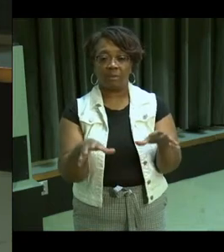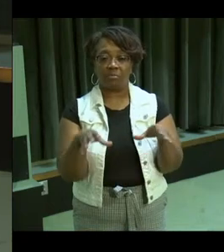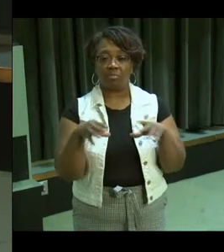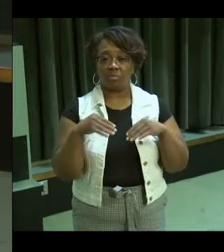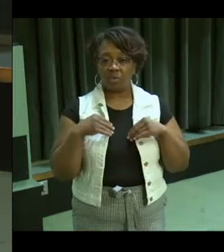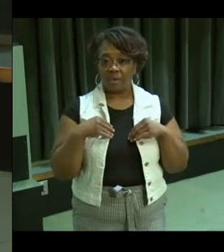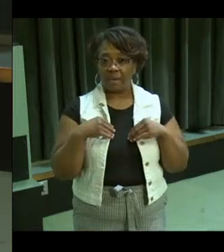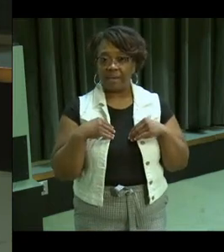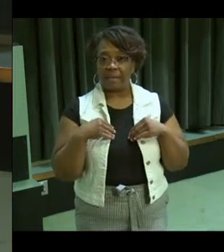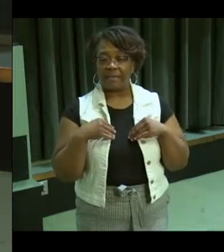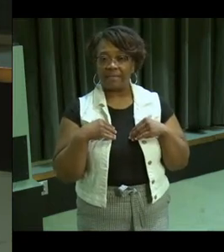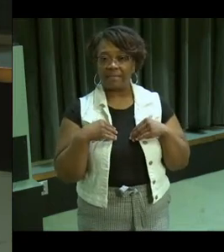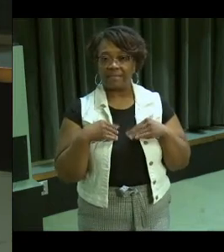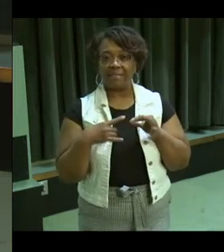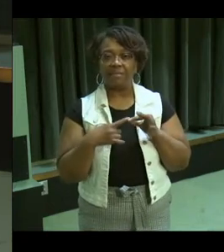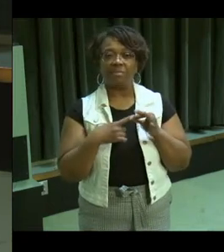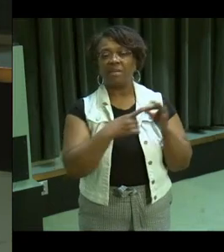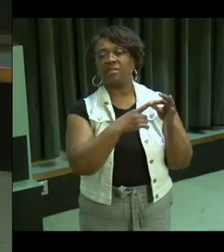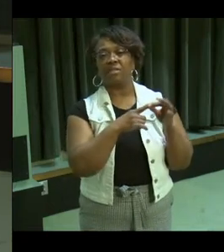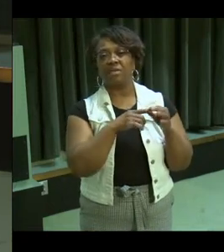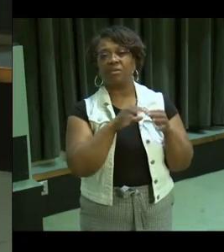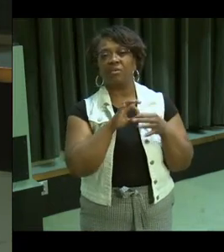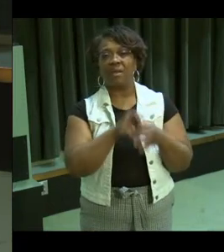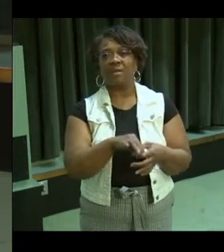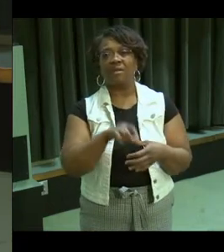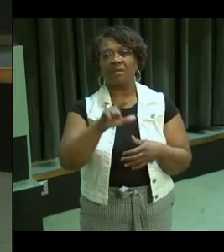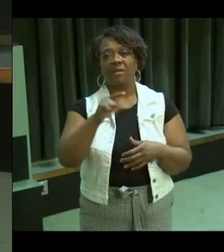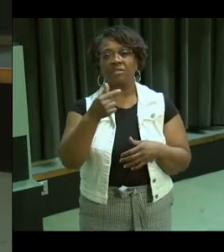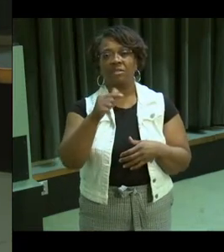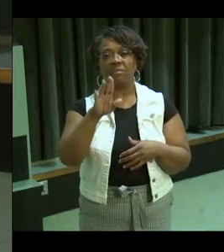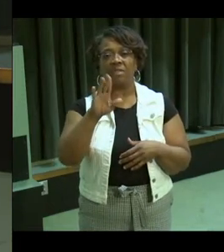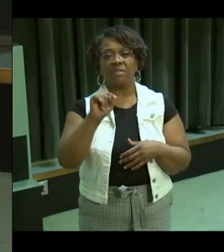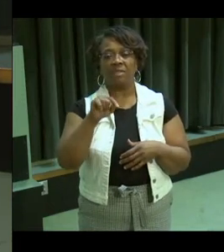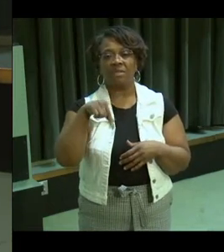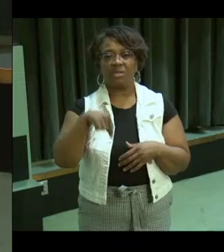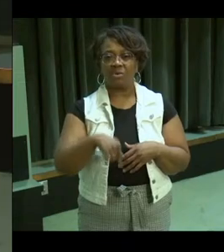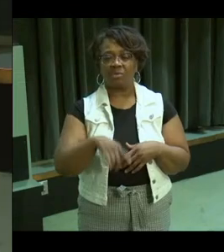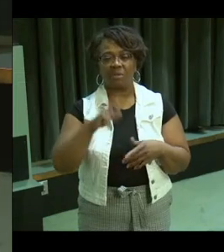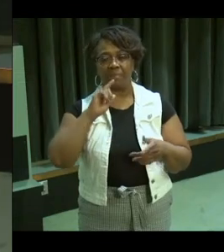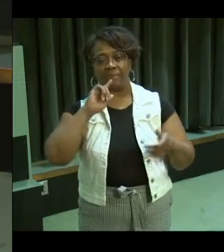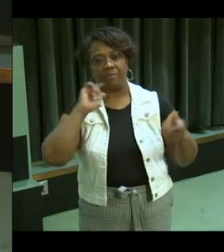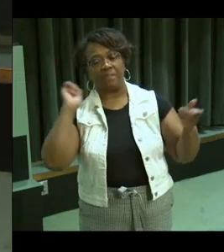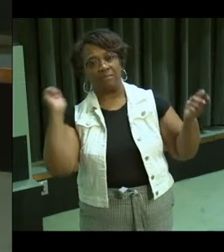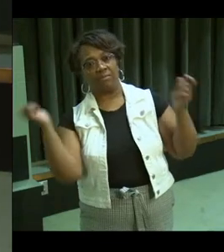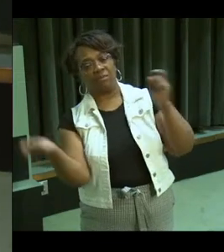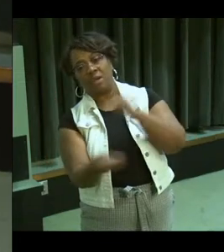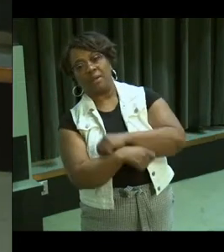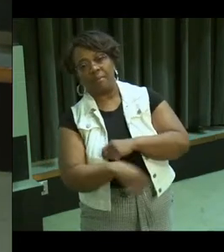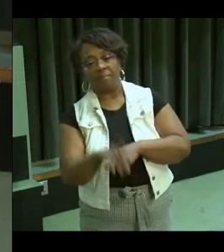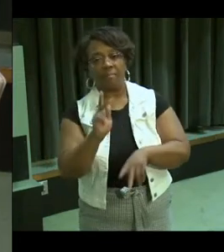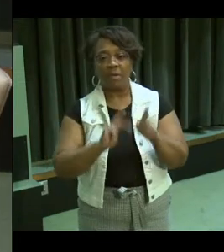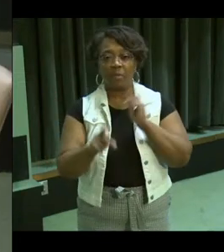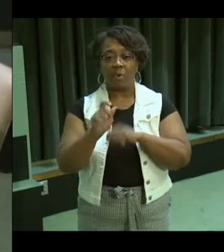know, especially around LGBTQ, I mean, it's been